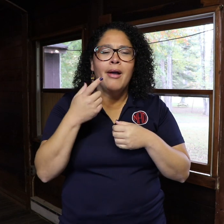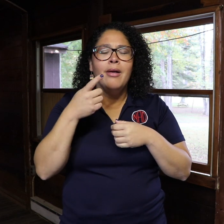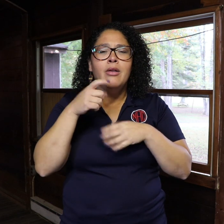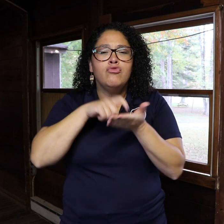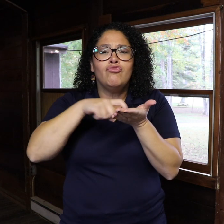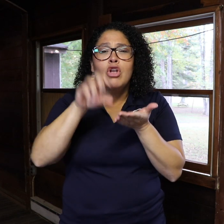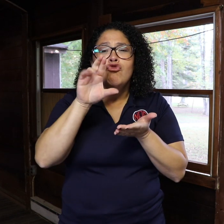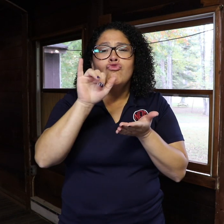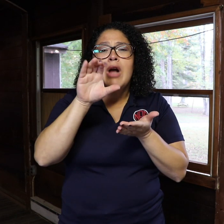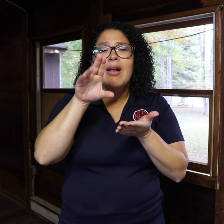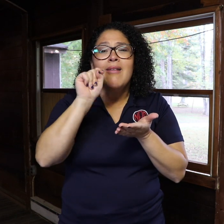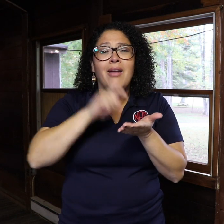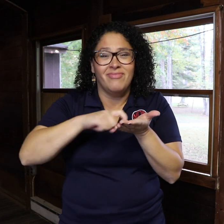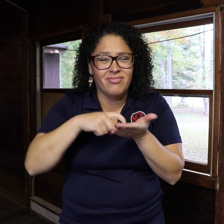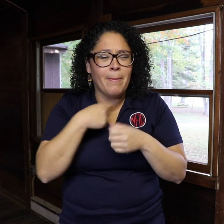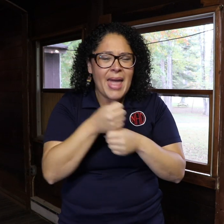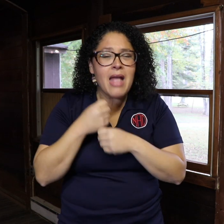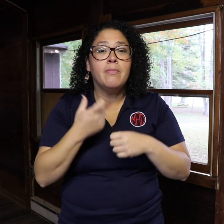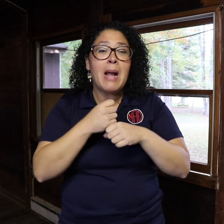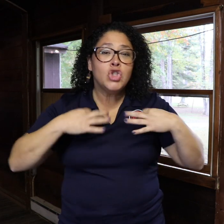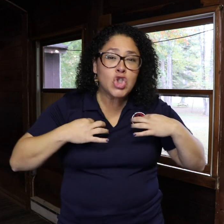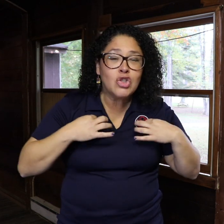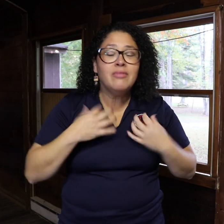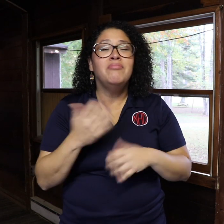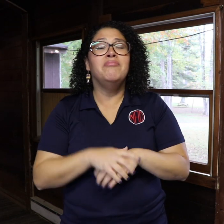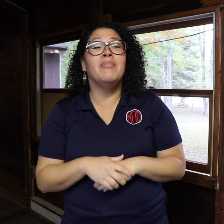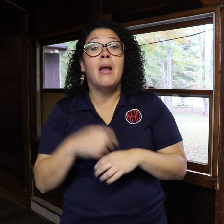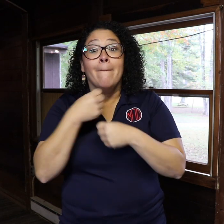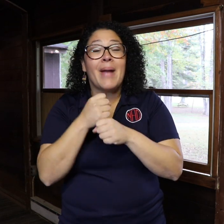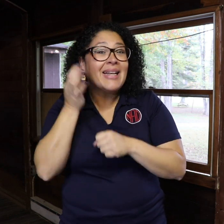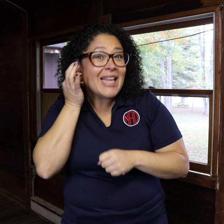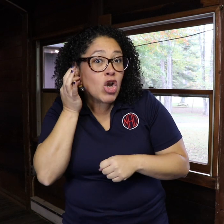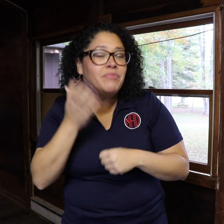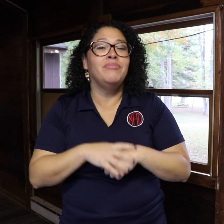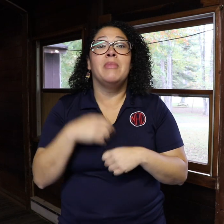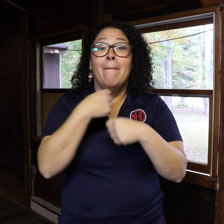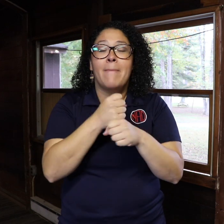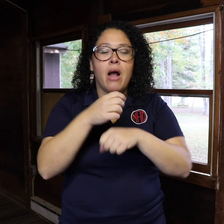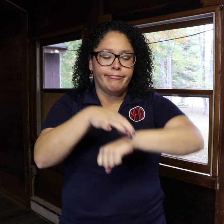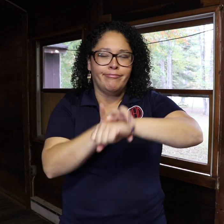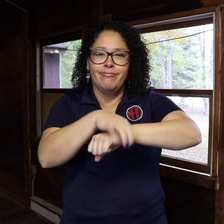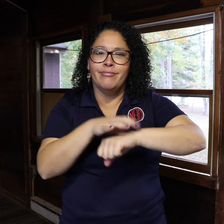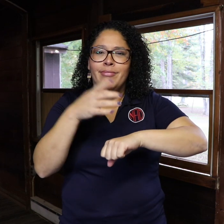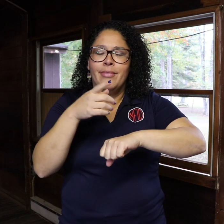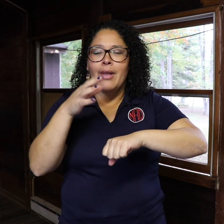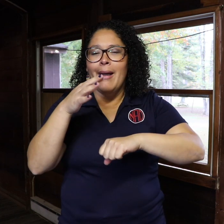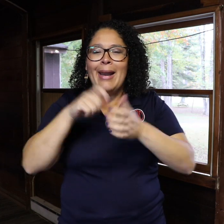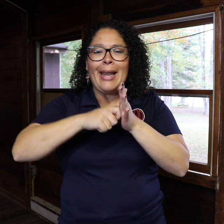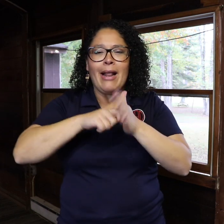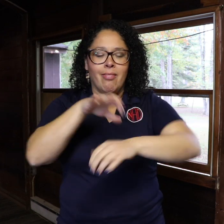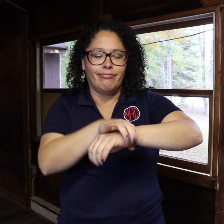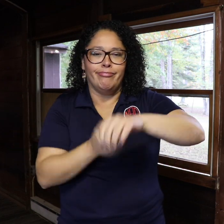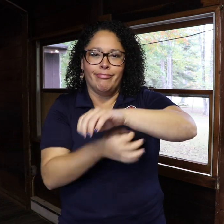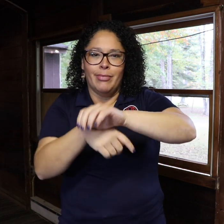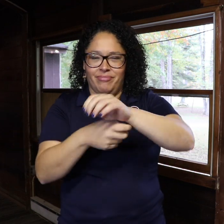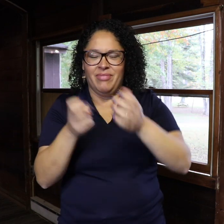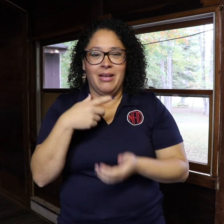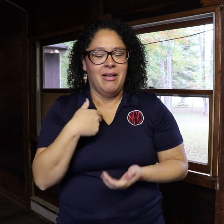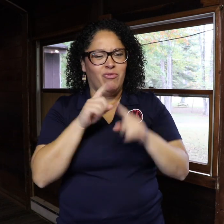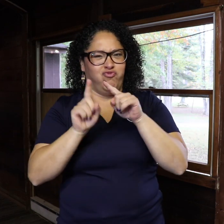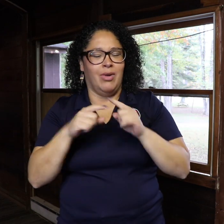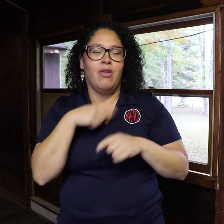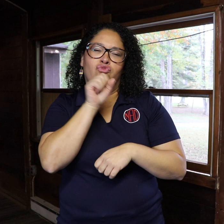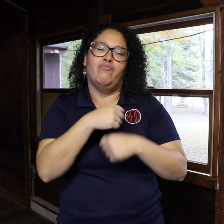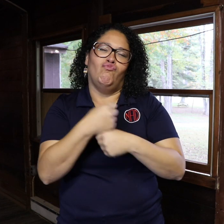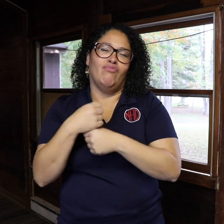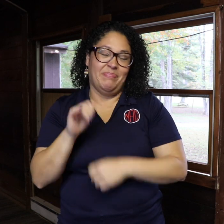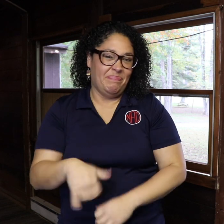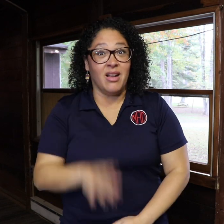I can make shirts, earrings, charm bracelets, and more.